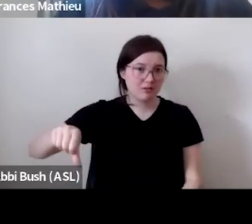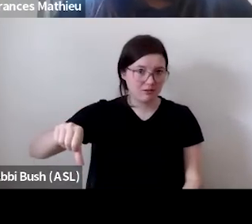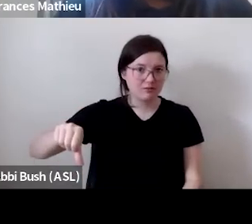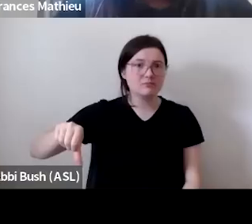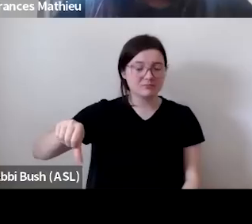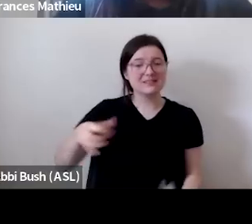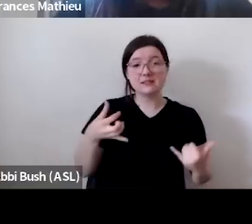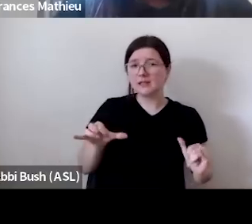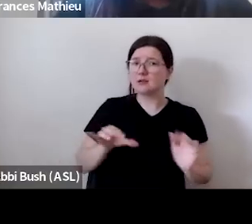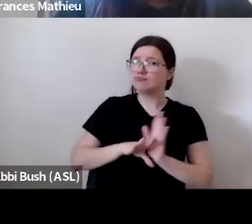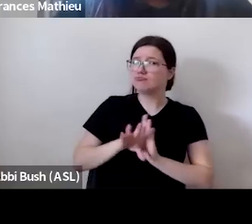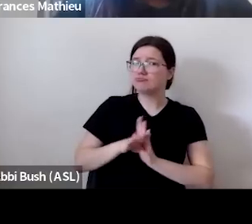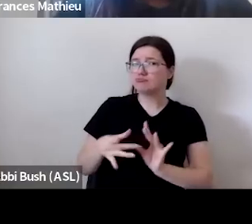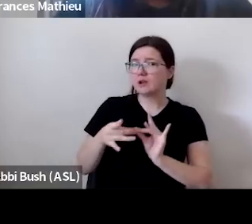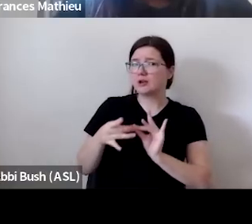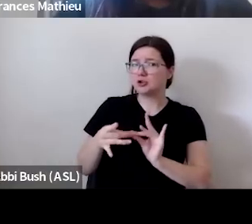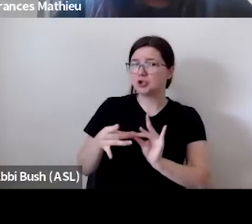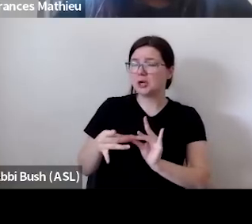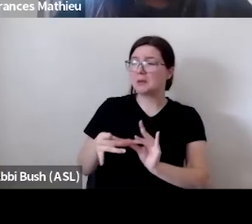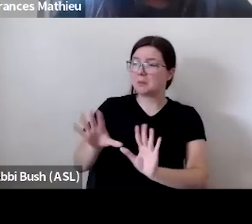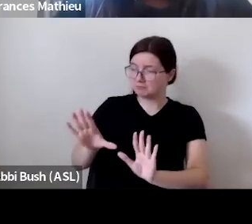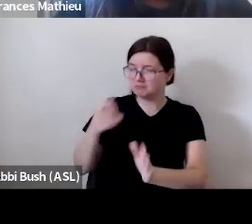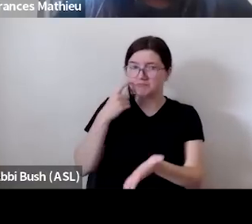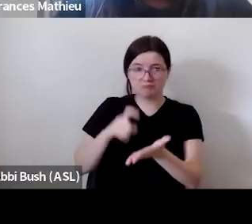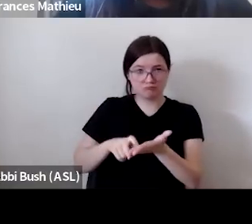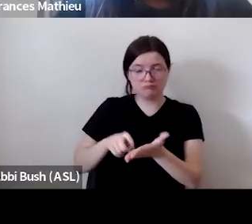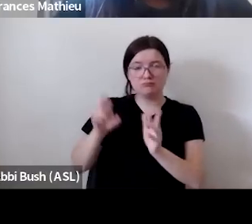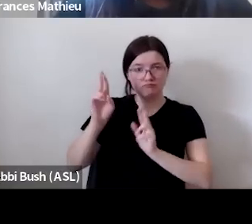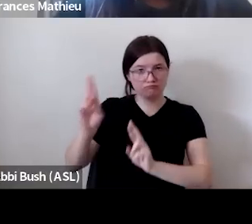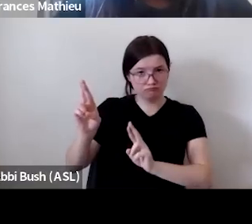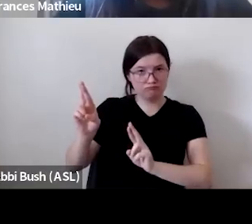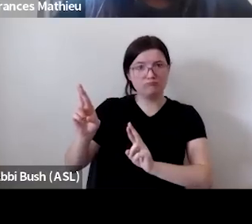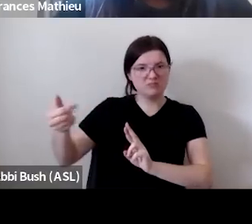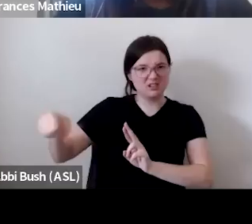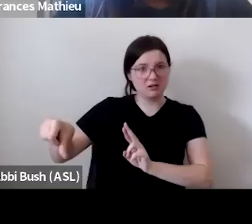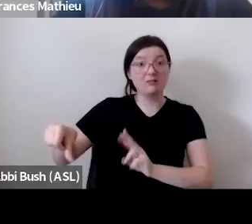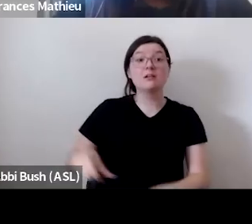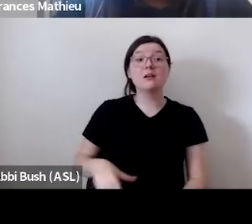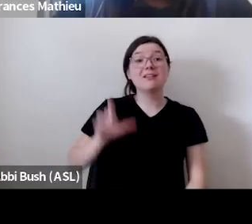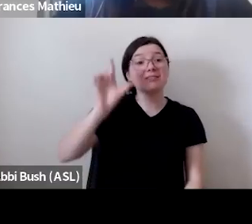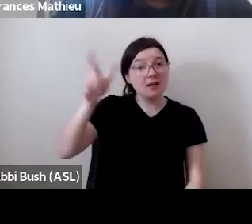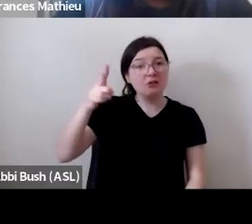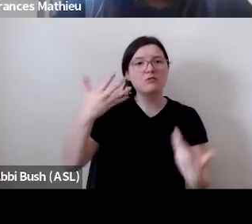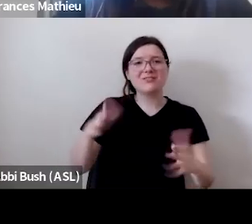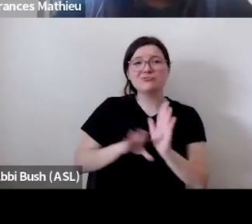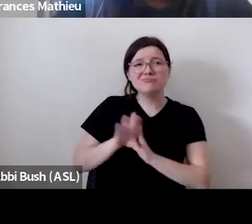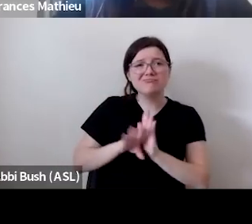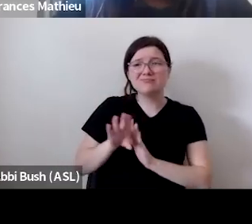a lot can be done once you actually have the relationship with them, and maybe you already do,